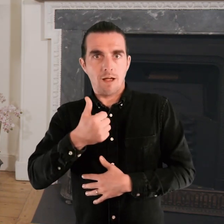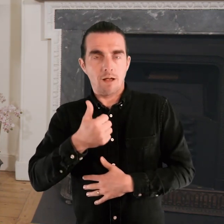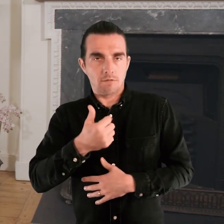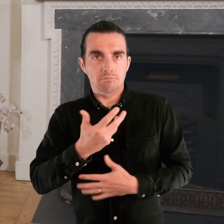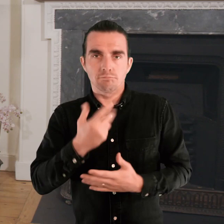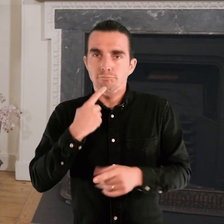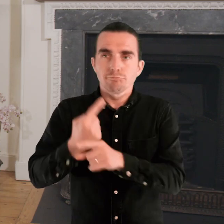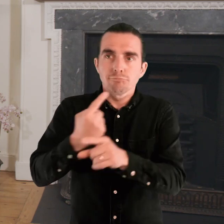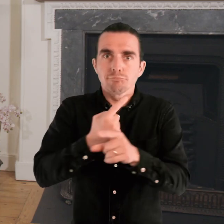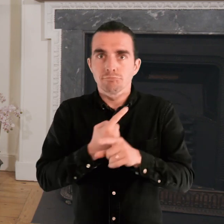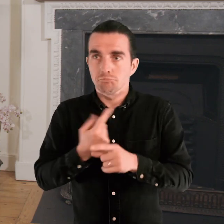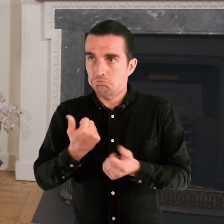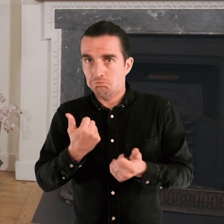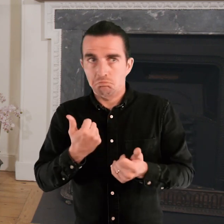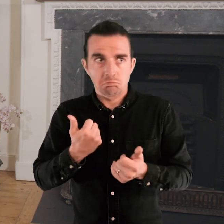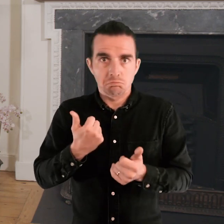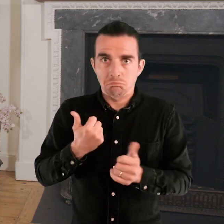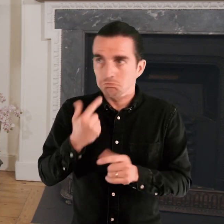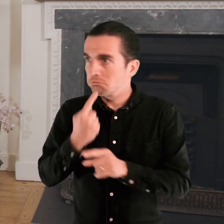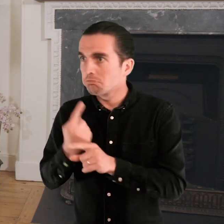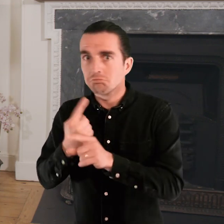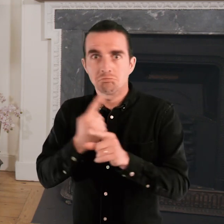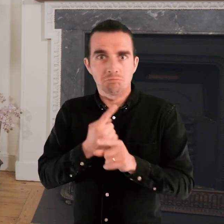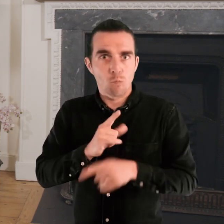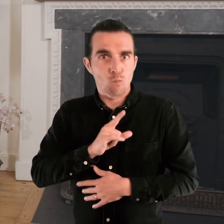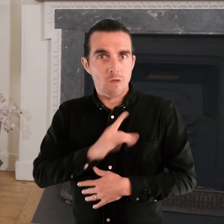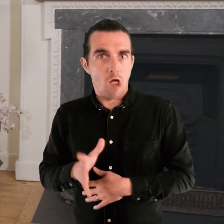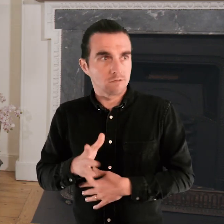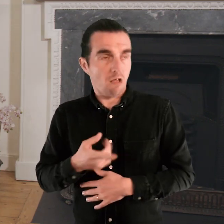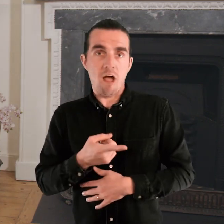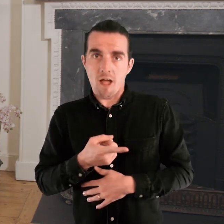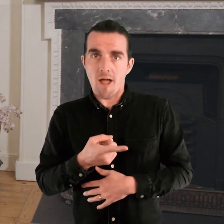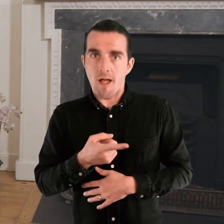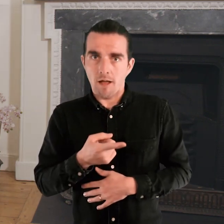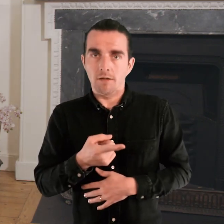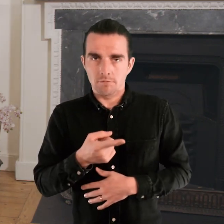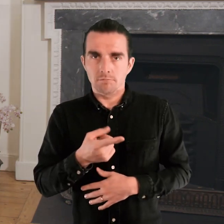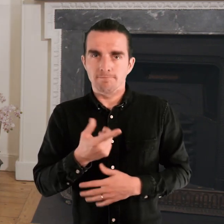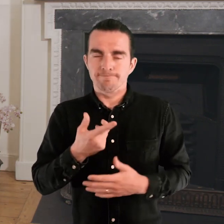the one that most people are talking about these days,